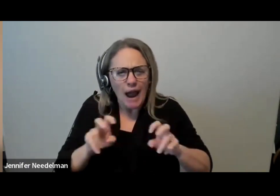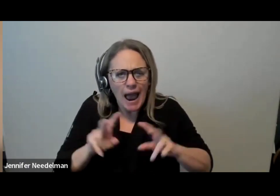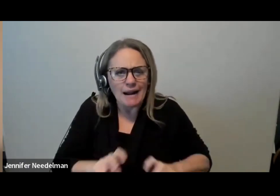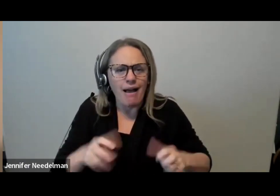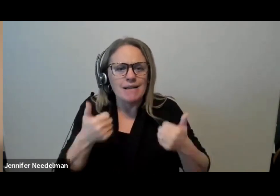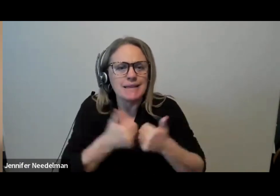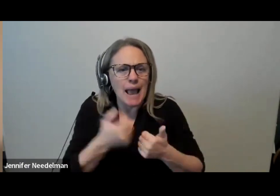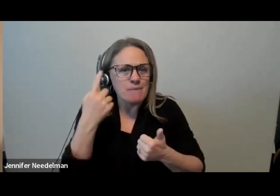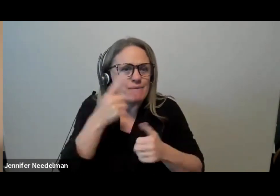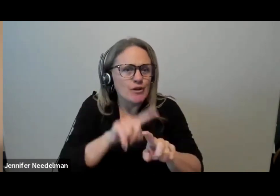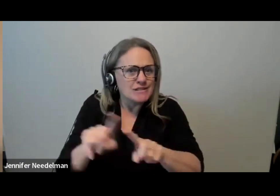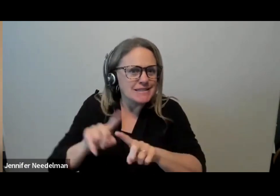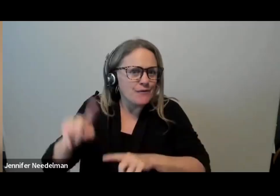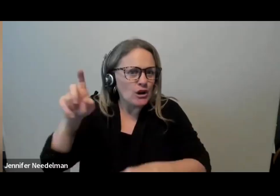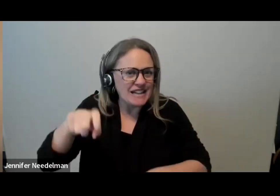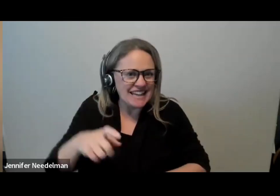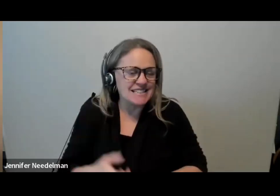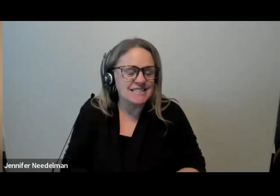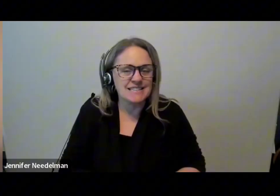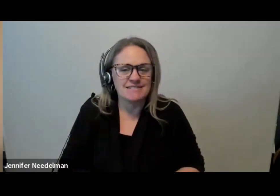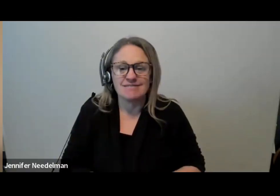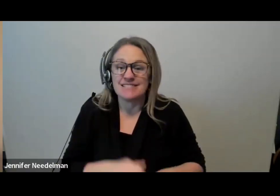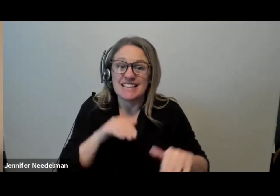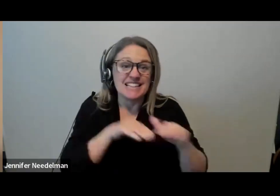Because, you know, accessibility is a moving target.